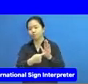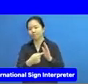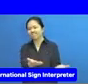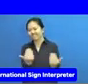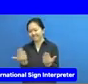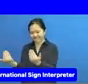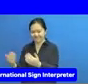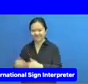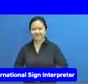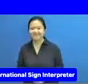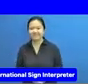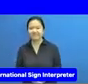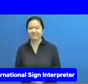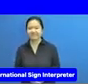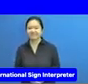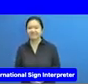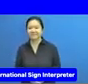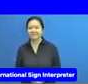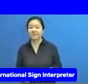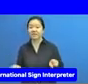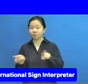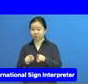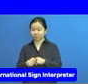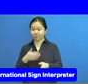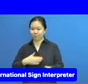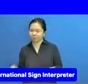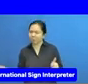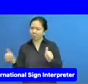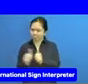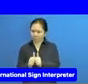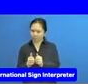and inclusion and the second one being the fight against climate change.